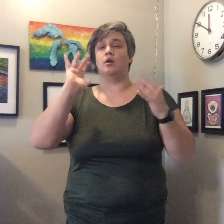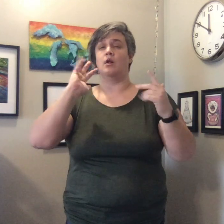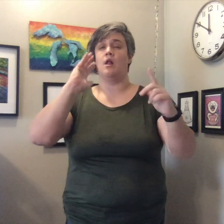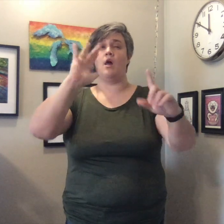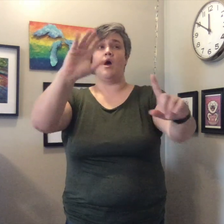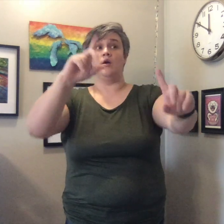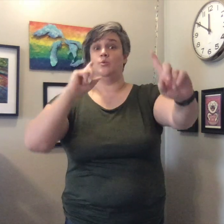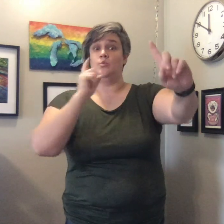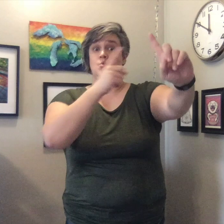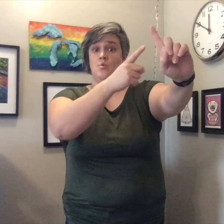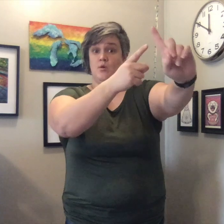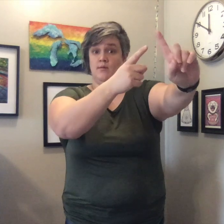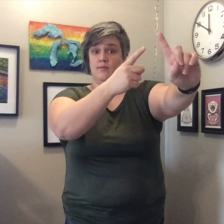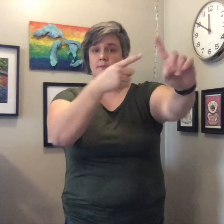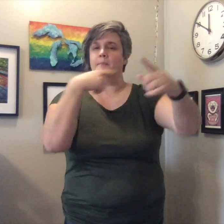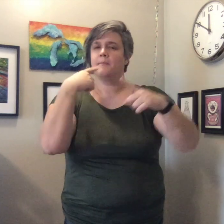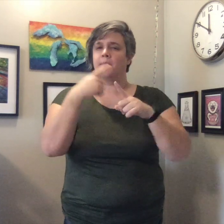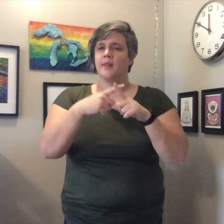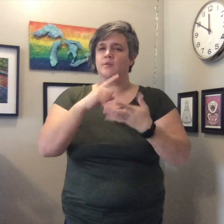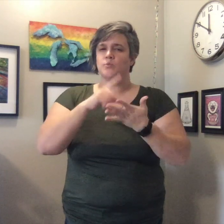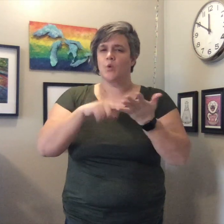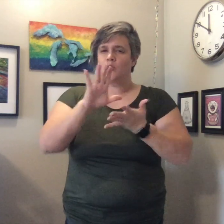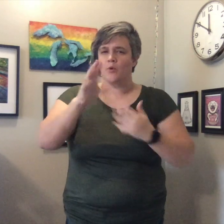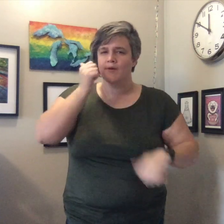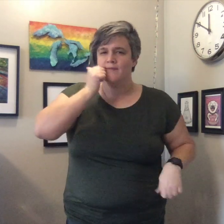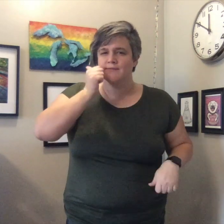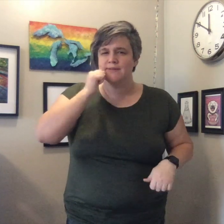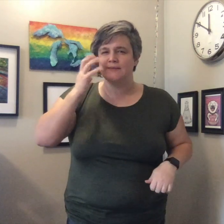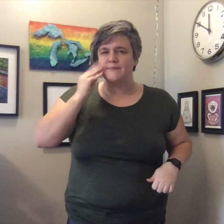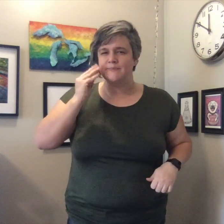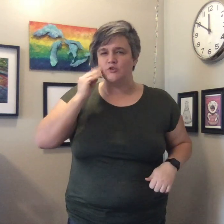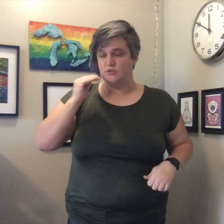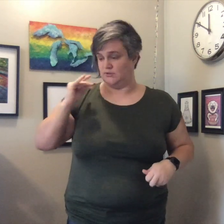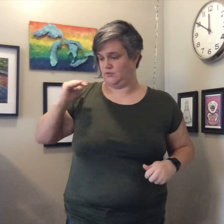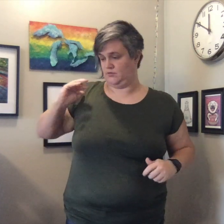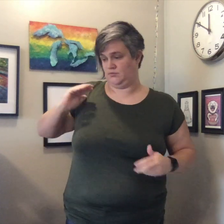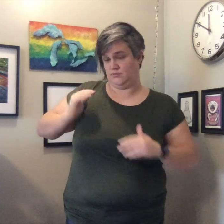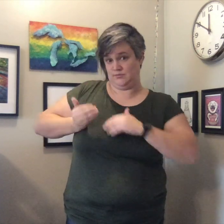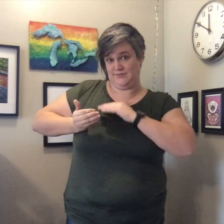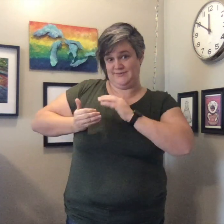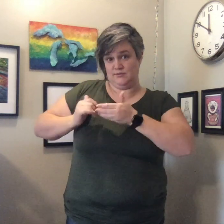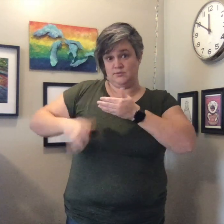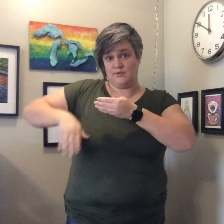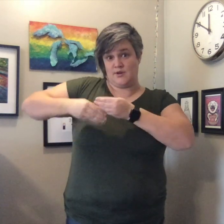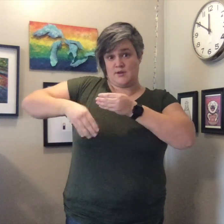you have to to consider your long-term goals and your short-term intermediary goals.